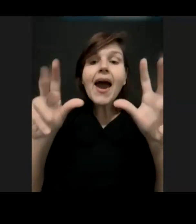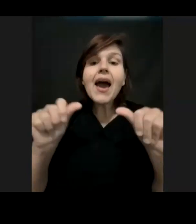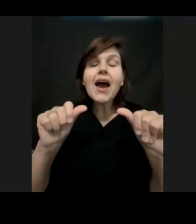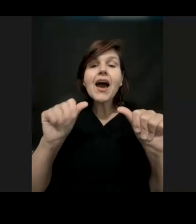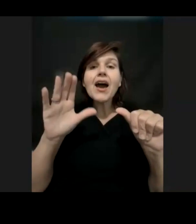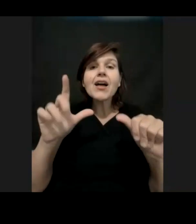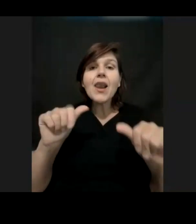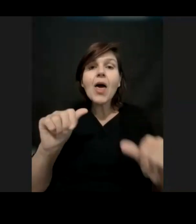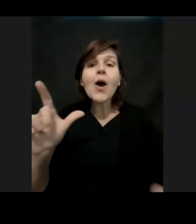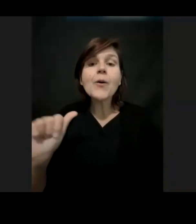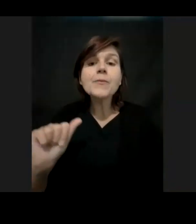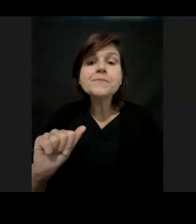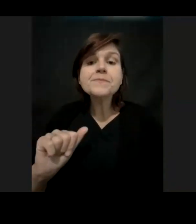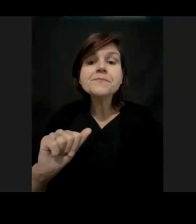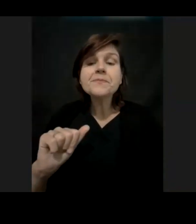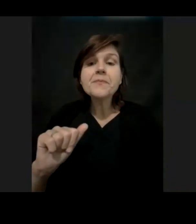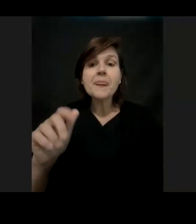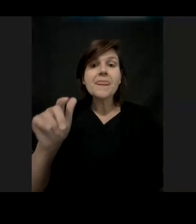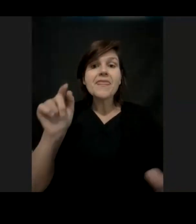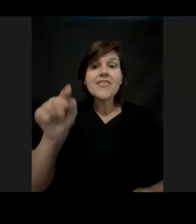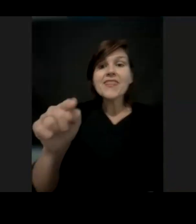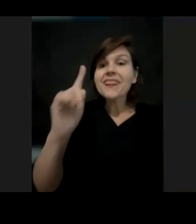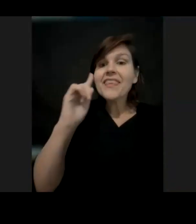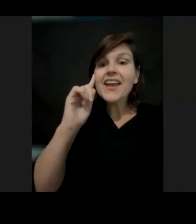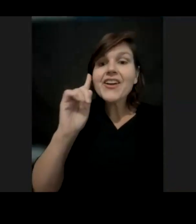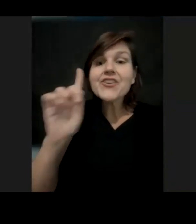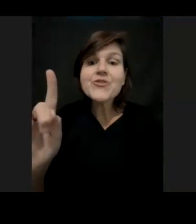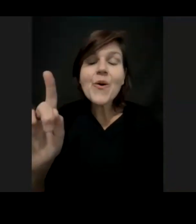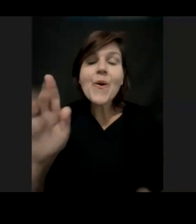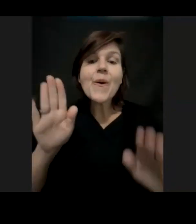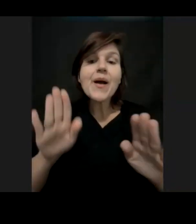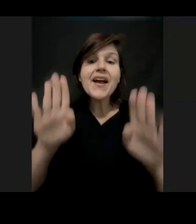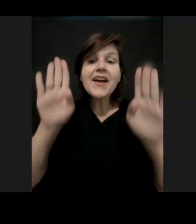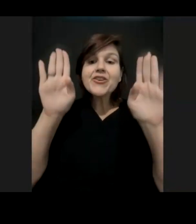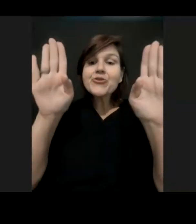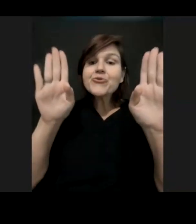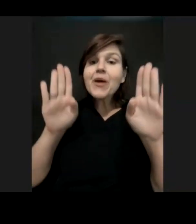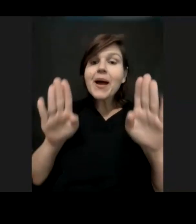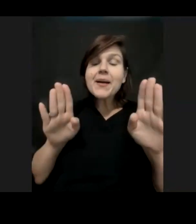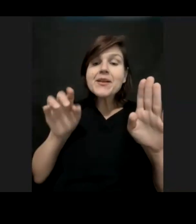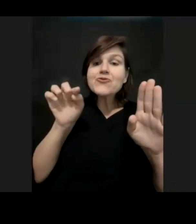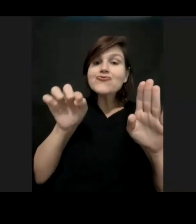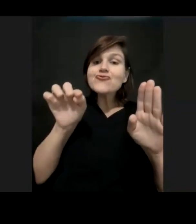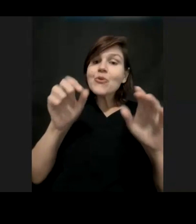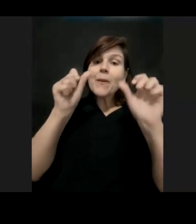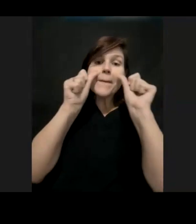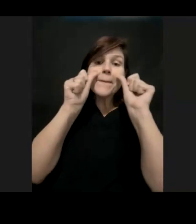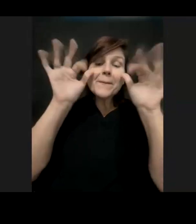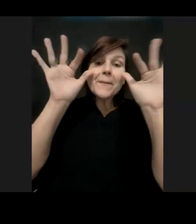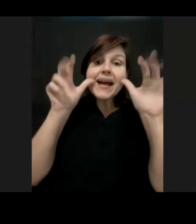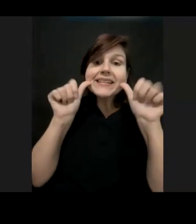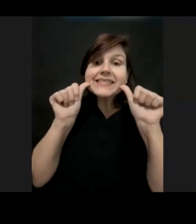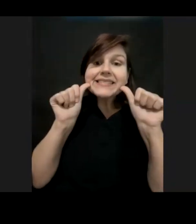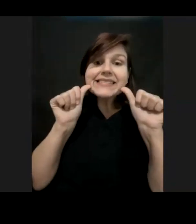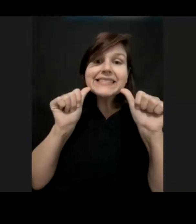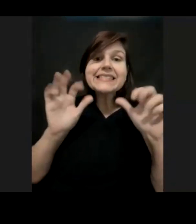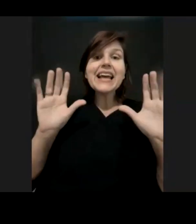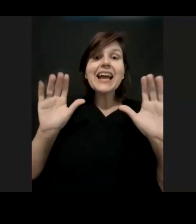∂ ∂ We think you’re incredible! We think you’re amazing! ∂ ∂ Catlaw!